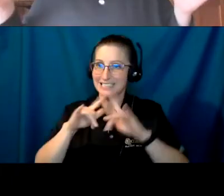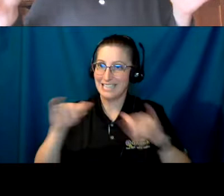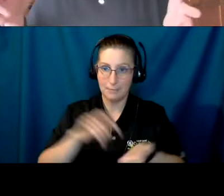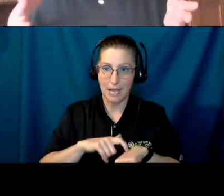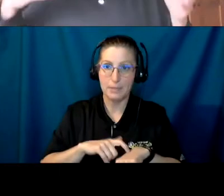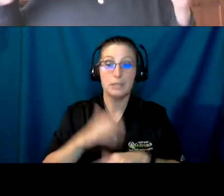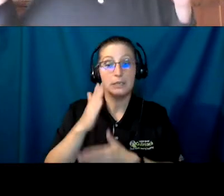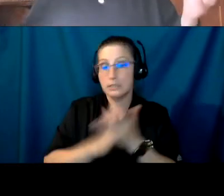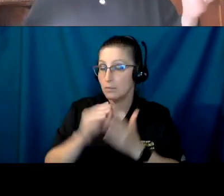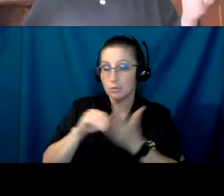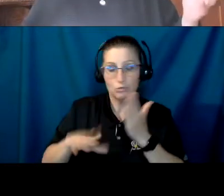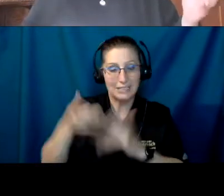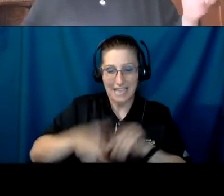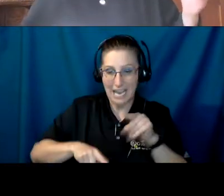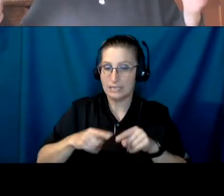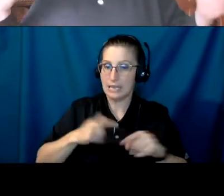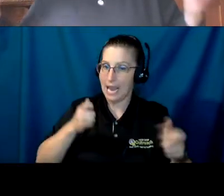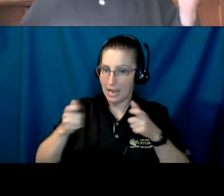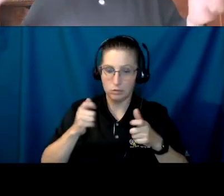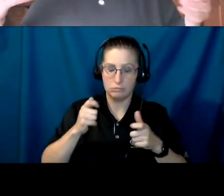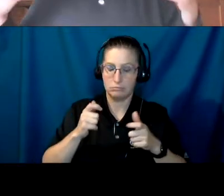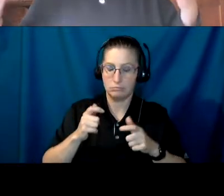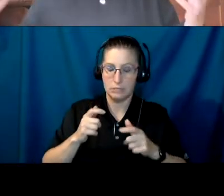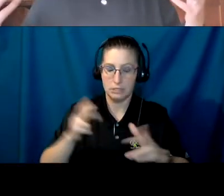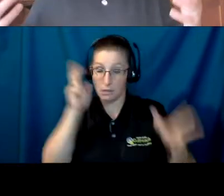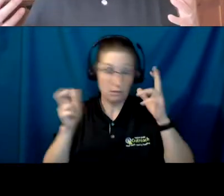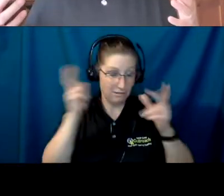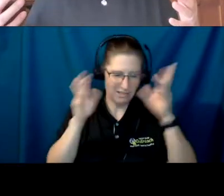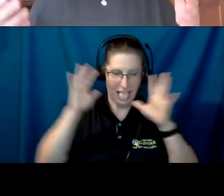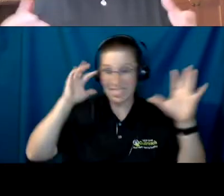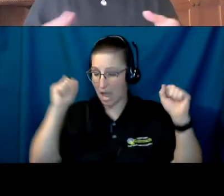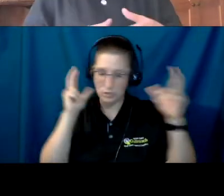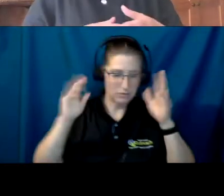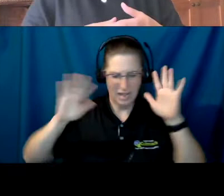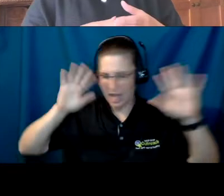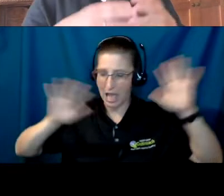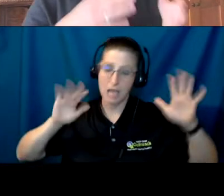handle that much different sounds, or loud sounds and things like that. So you so that